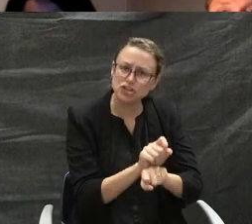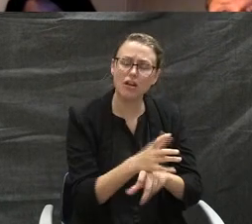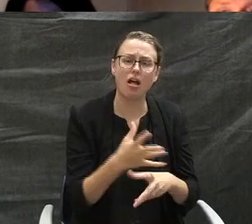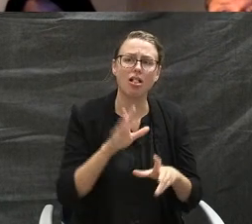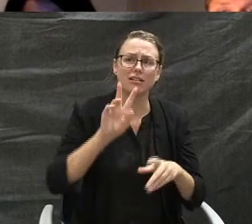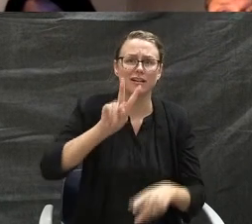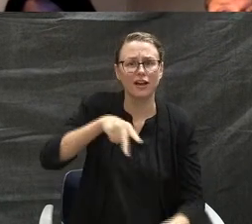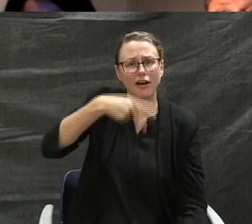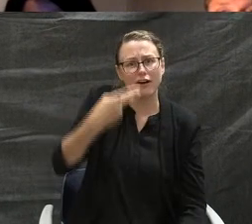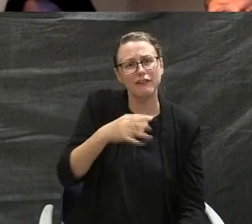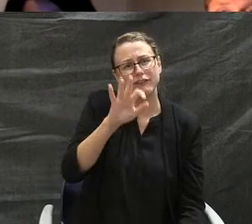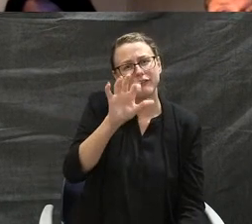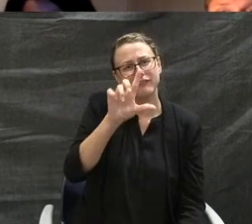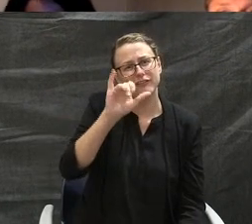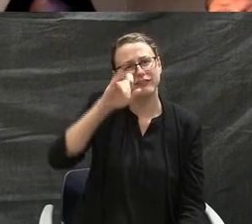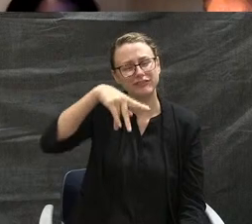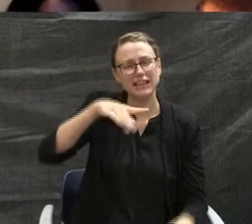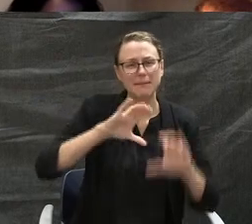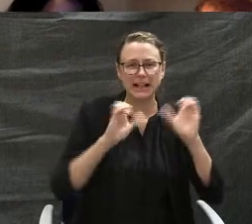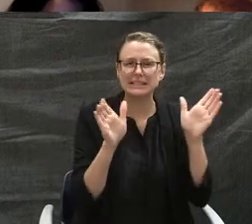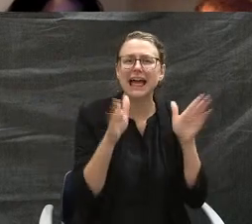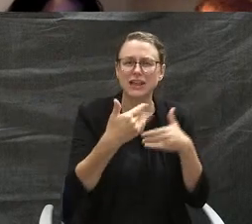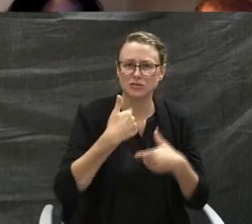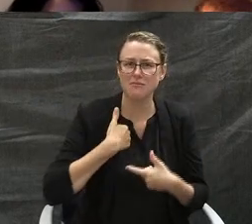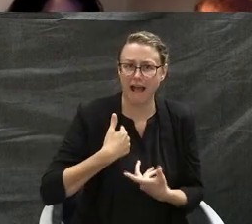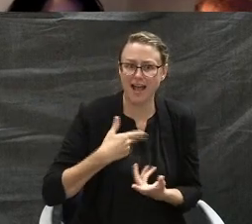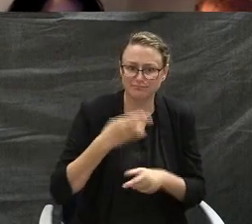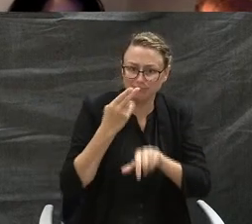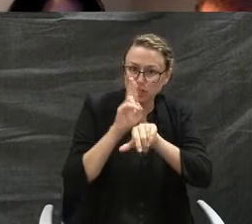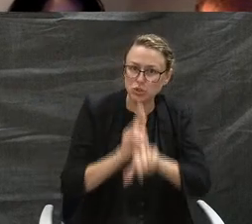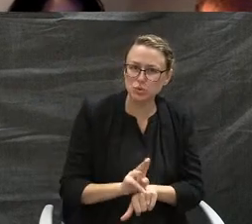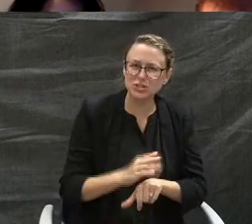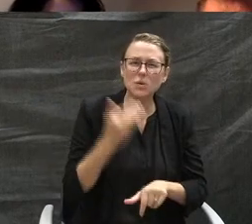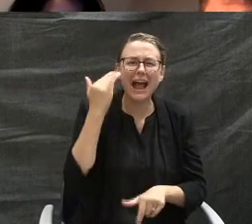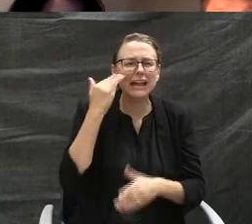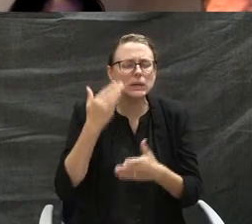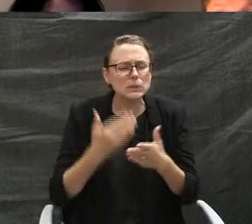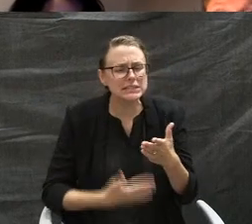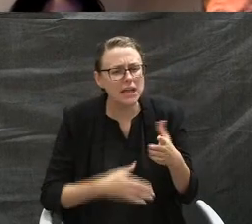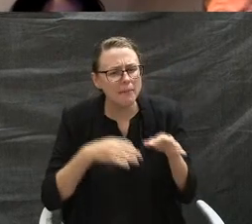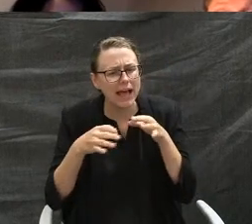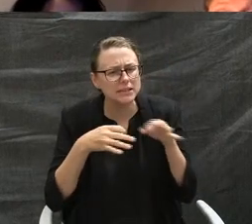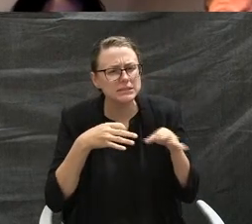into. Uhm, I know some explanation was given on why we didn't do the block schedule, but if the flipped